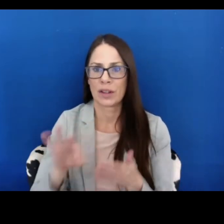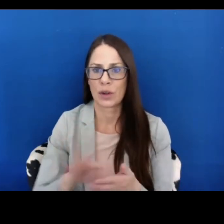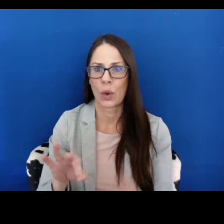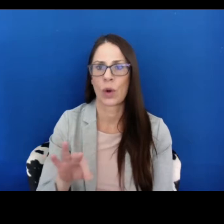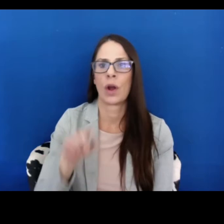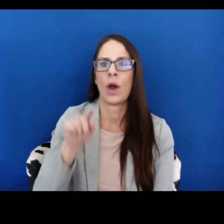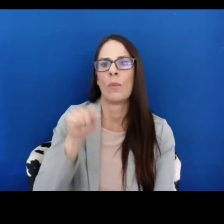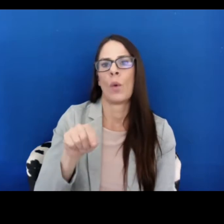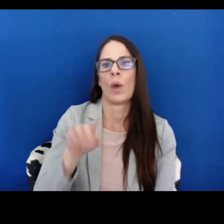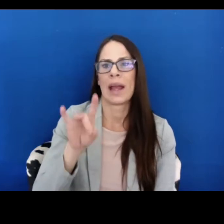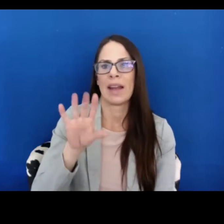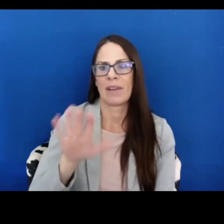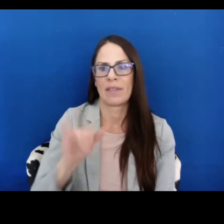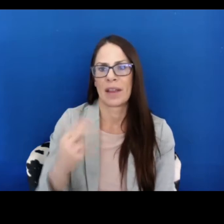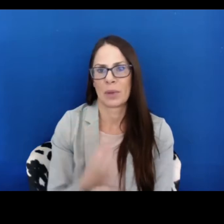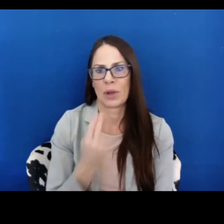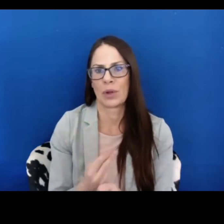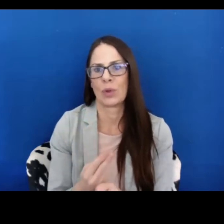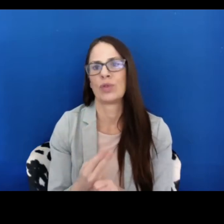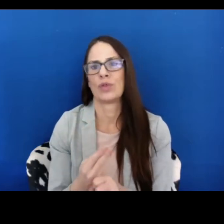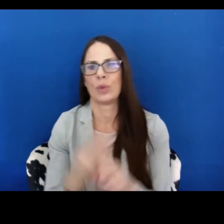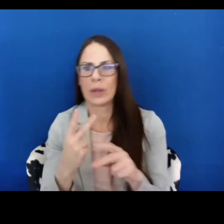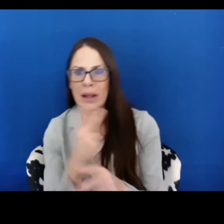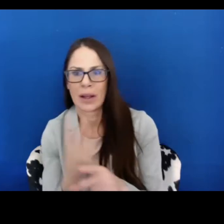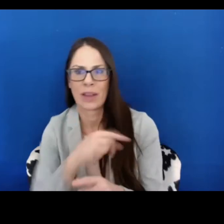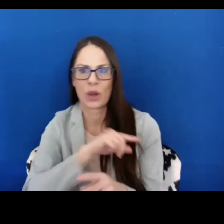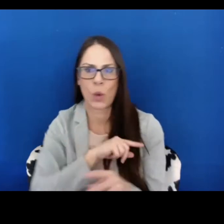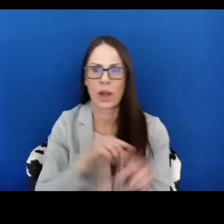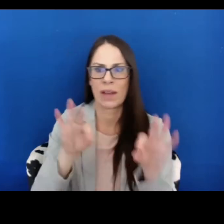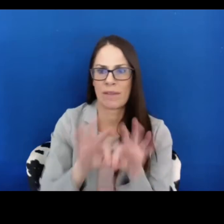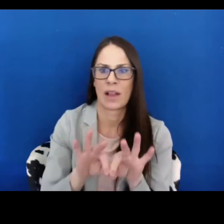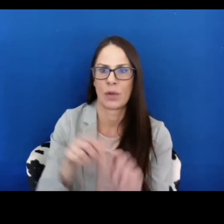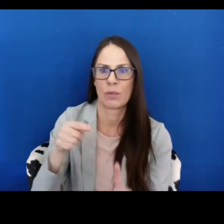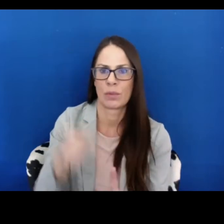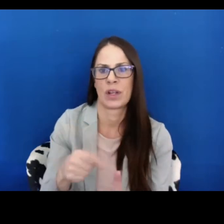quality value of particular health interventions for the visually impaired or to compare a